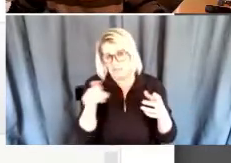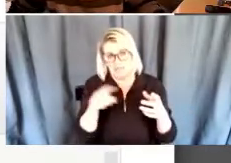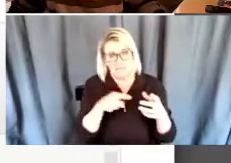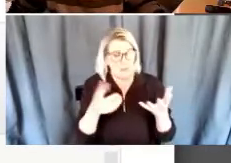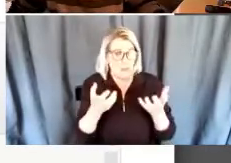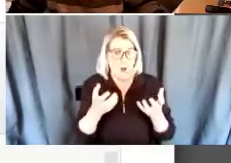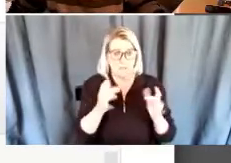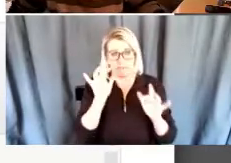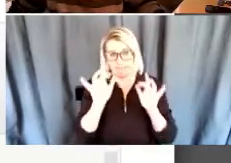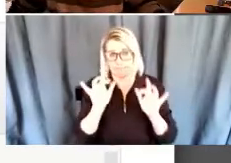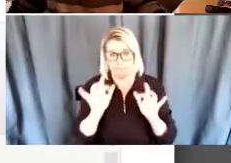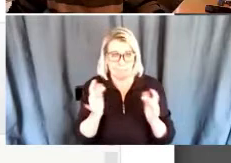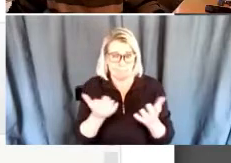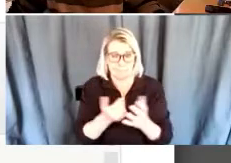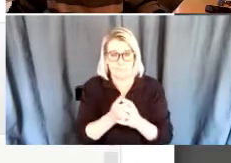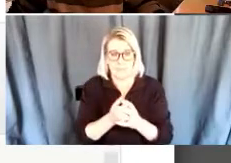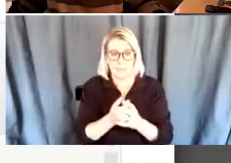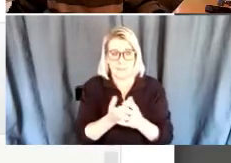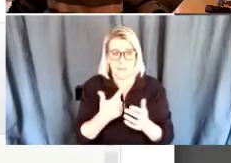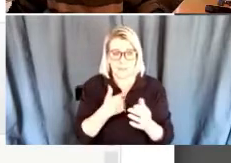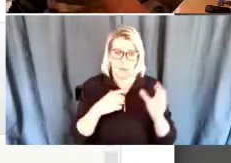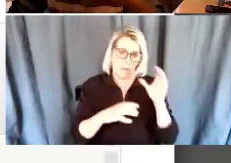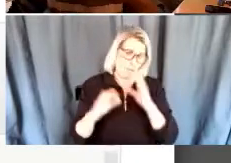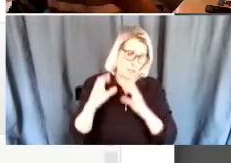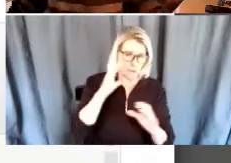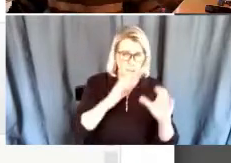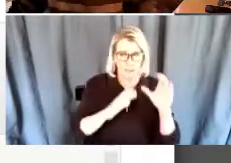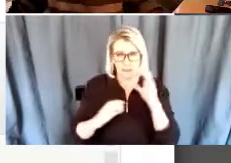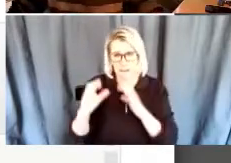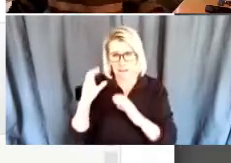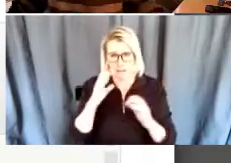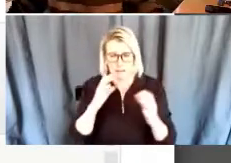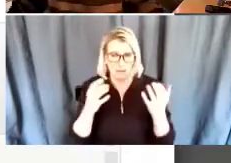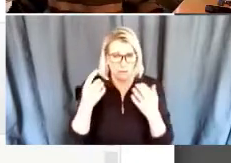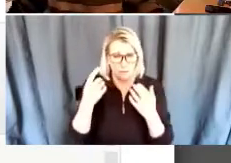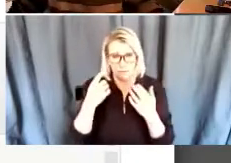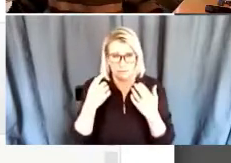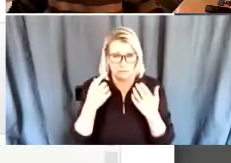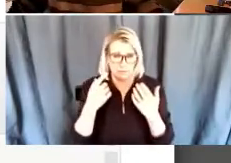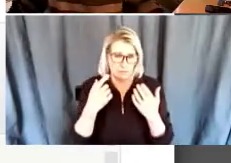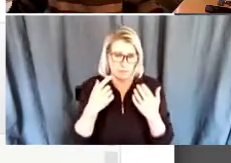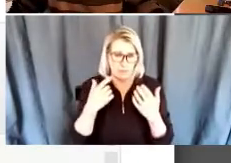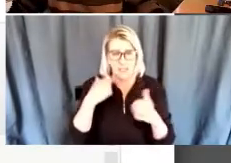as you want. So eyebrows for my computer so I am accessing the document from my computer.